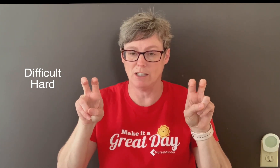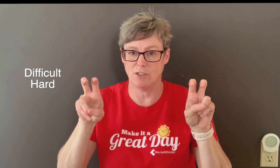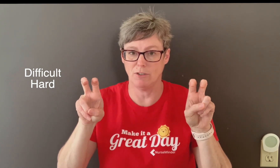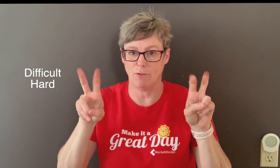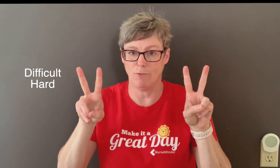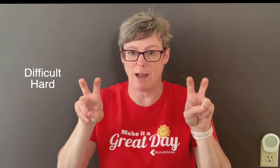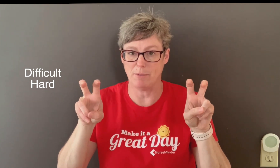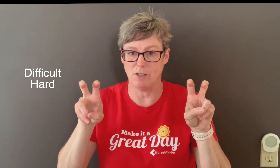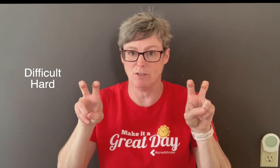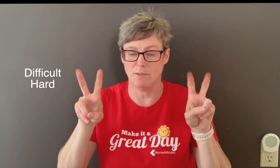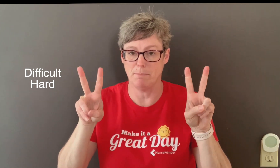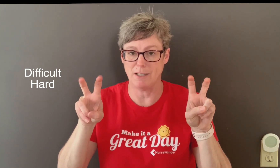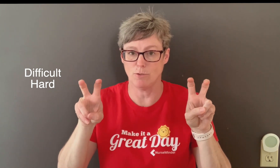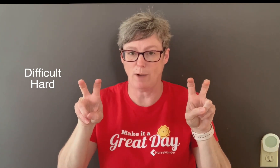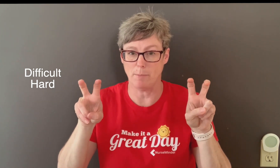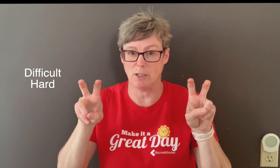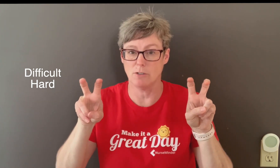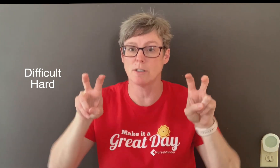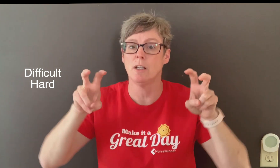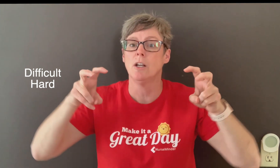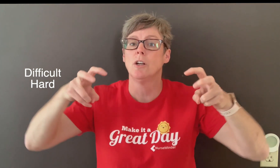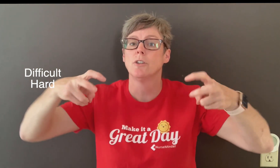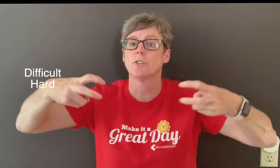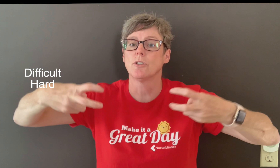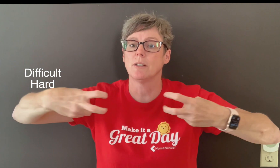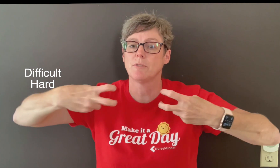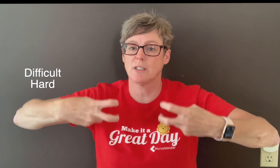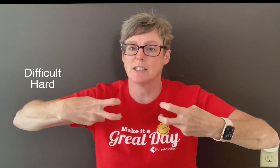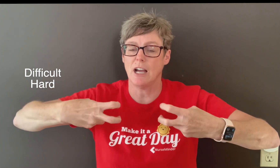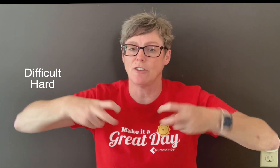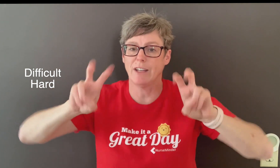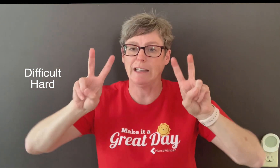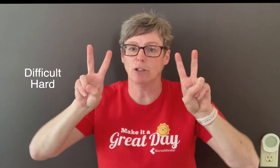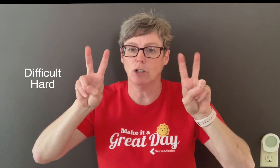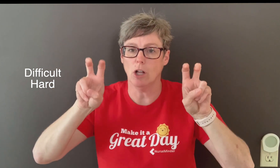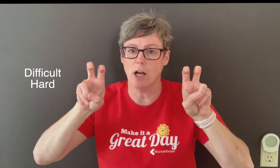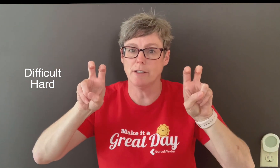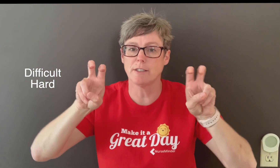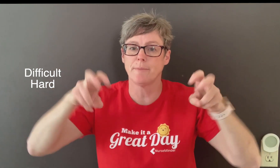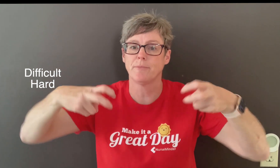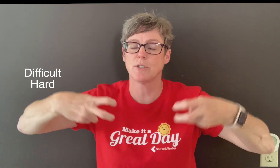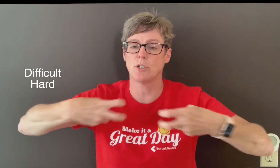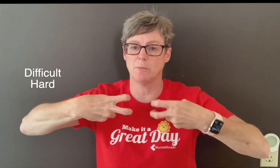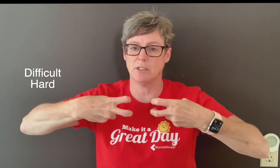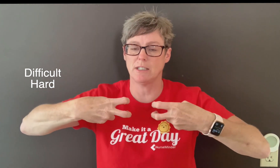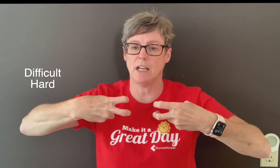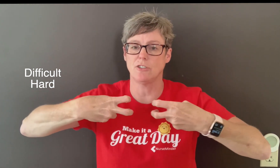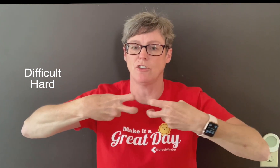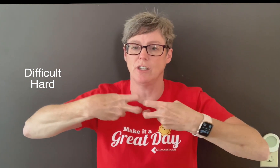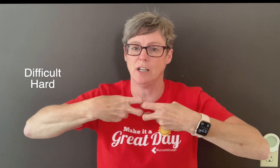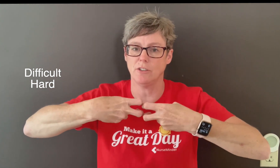into like rabbit ears, bent rabbit ears. turn them to the side they're like little claws, turn them to the side so the knuckles